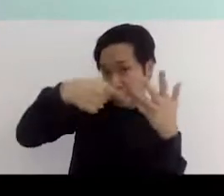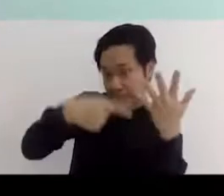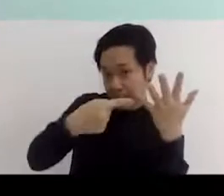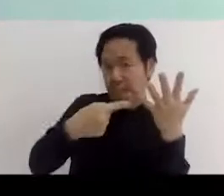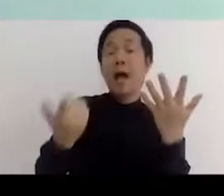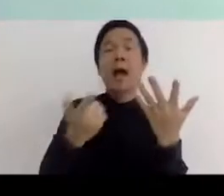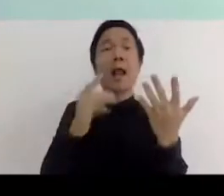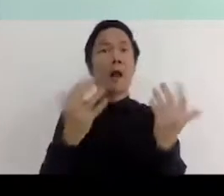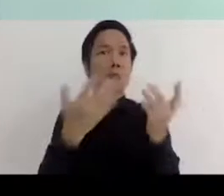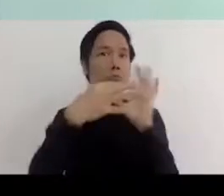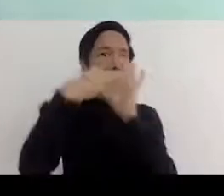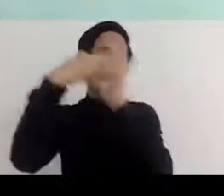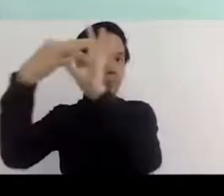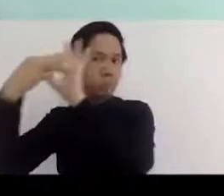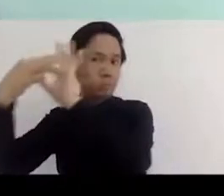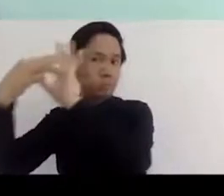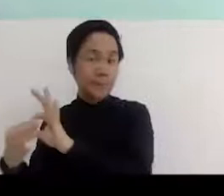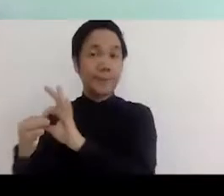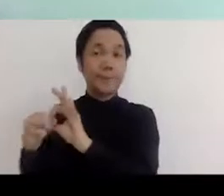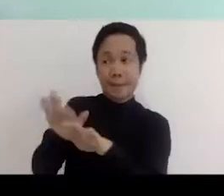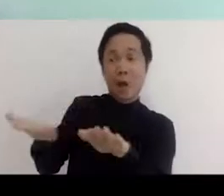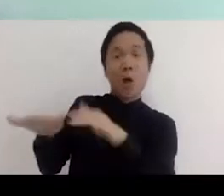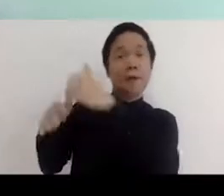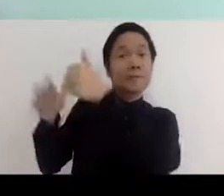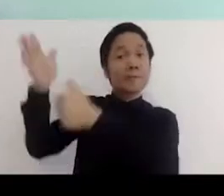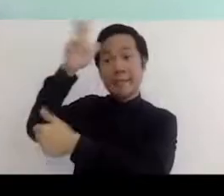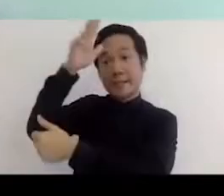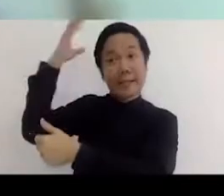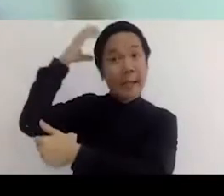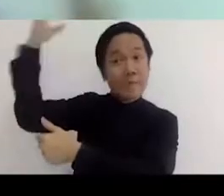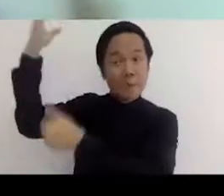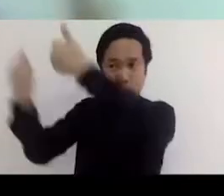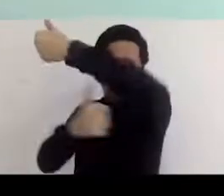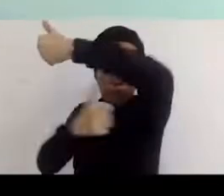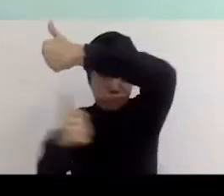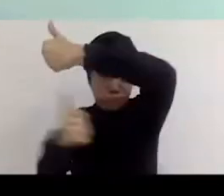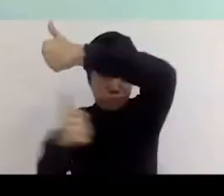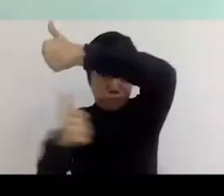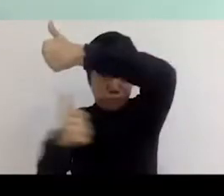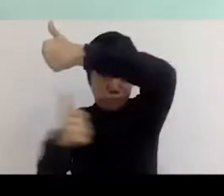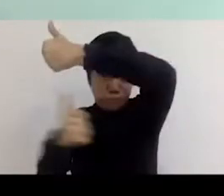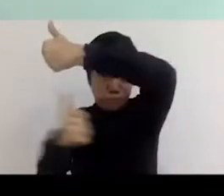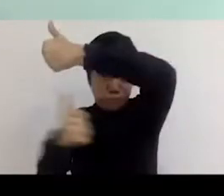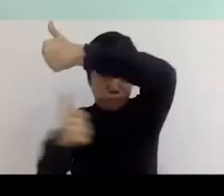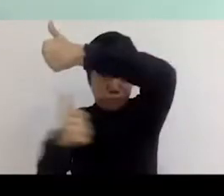So once the COVID-19 pandemic has struck our country, what we have seen in some of these areas,